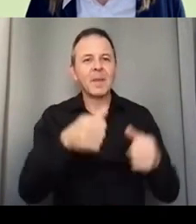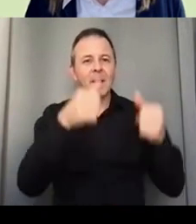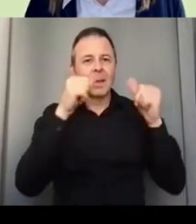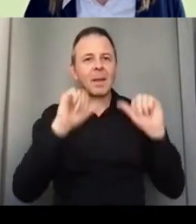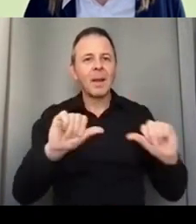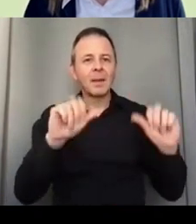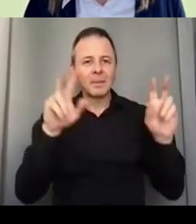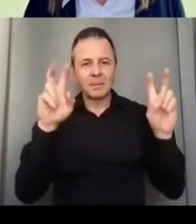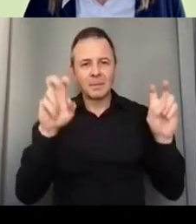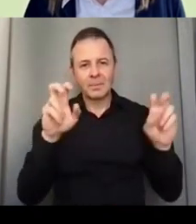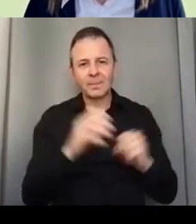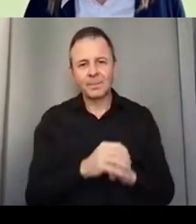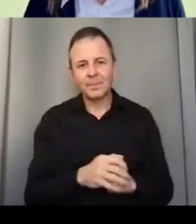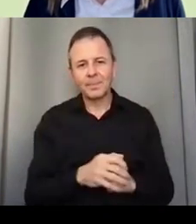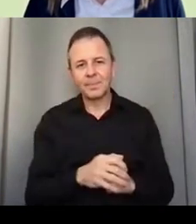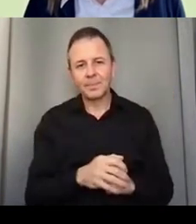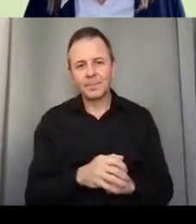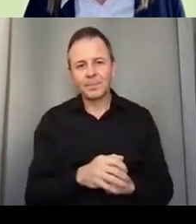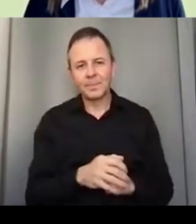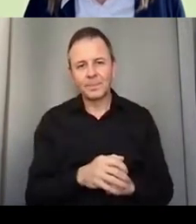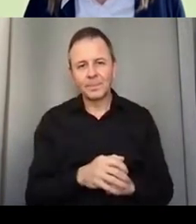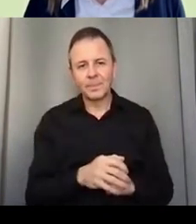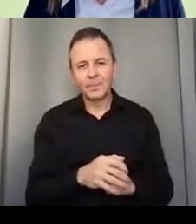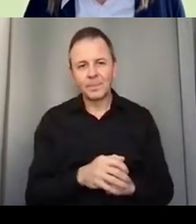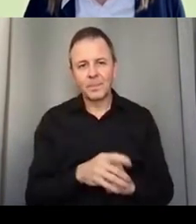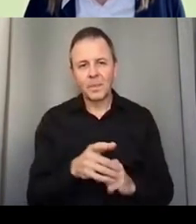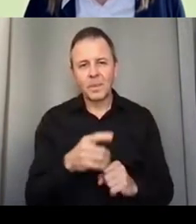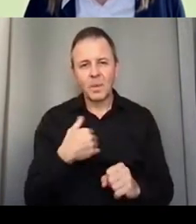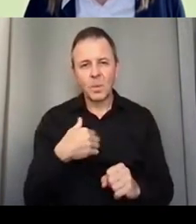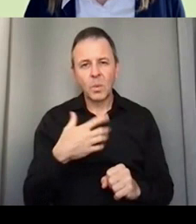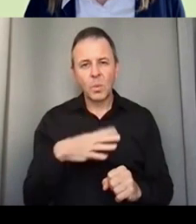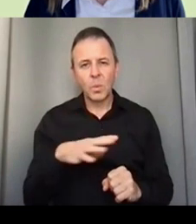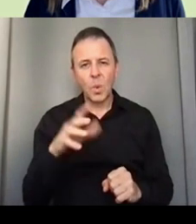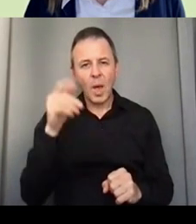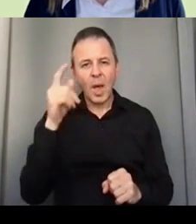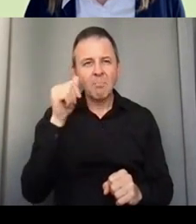we are looking to know how do we know what to expect from the